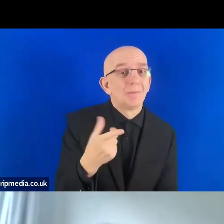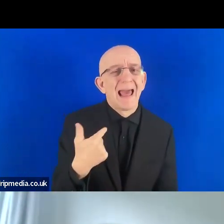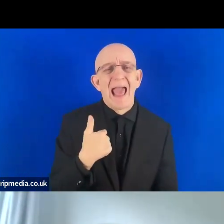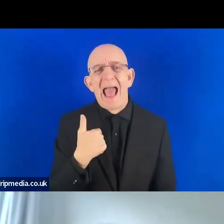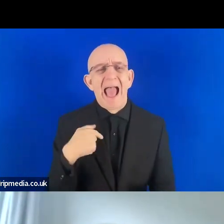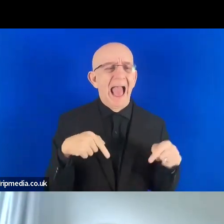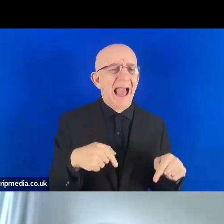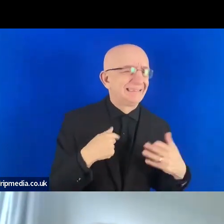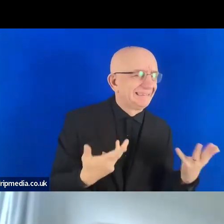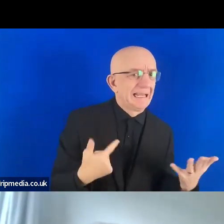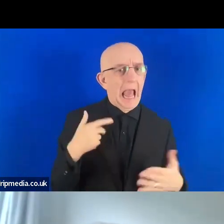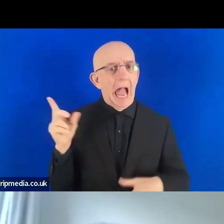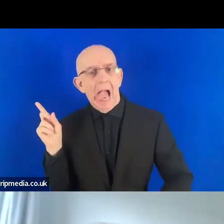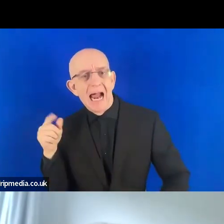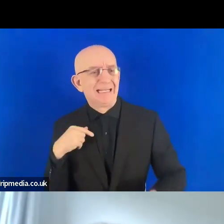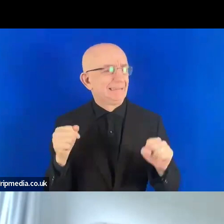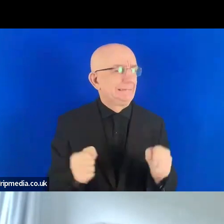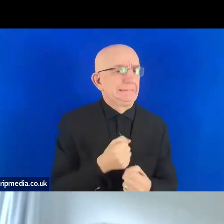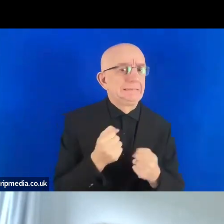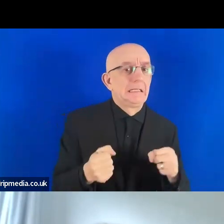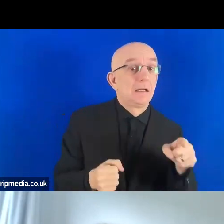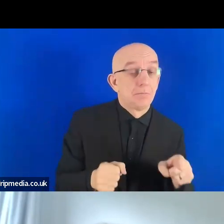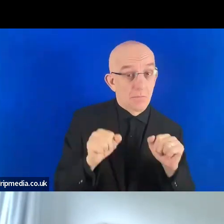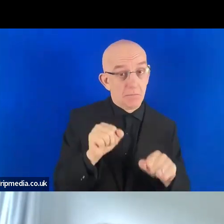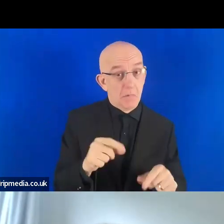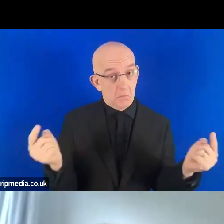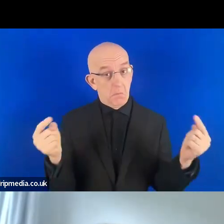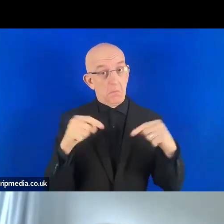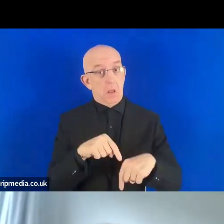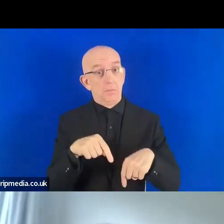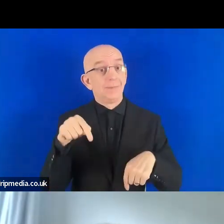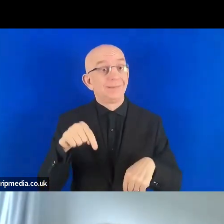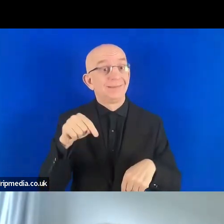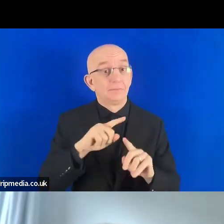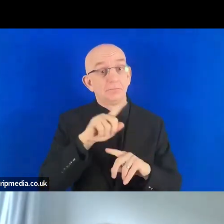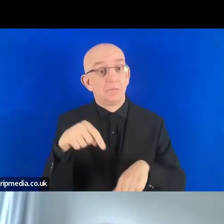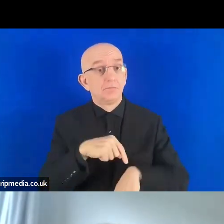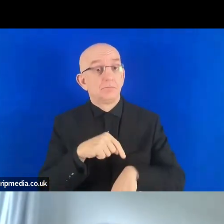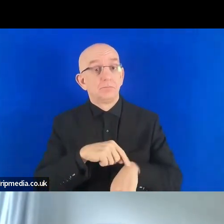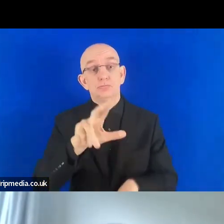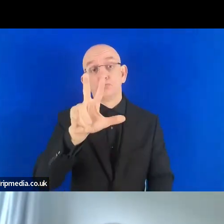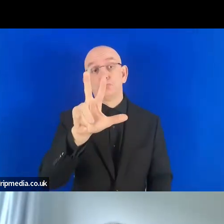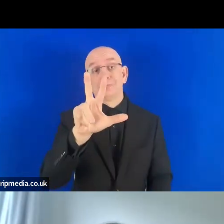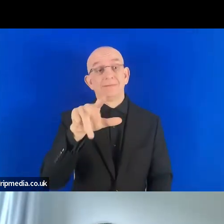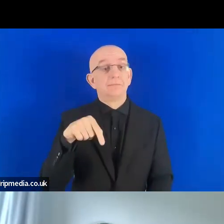And this will be at 3:03 p.m., Universal Time,